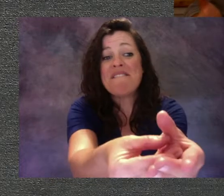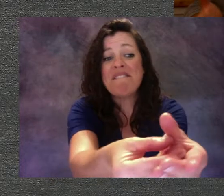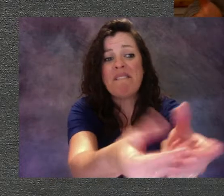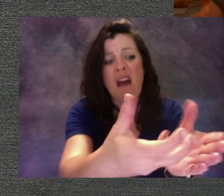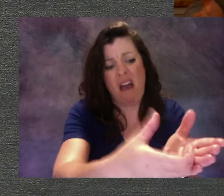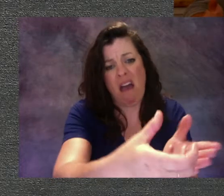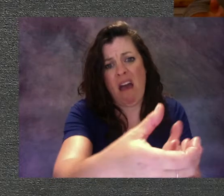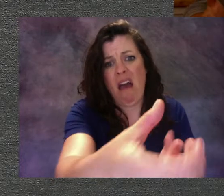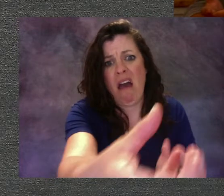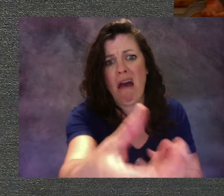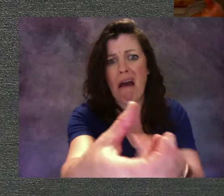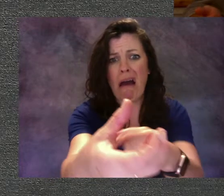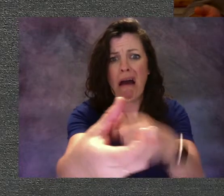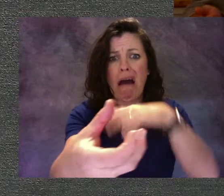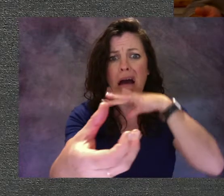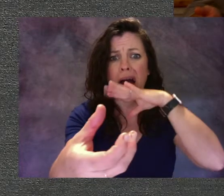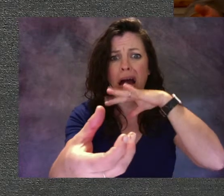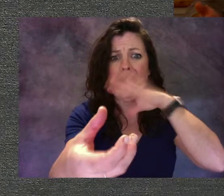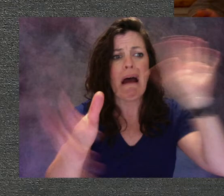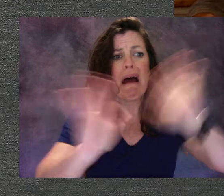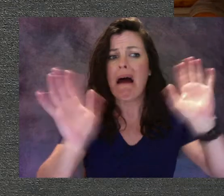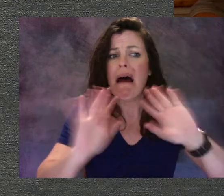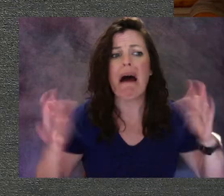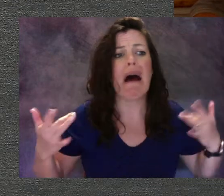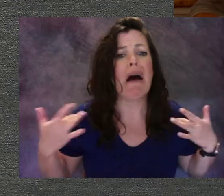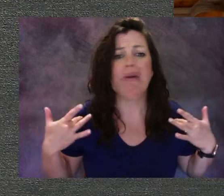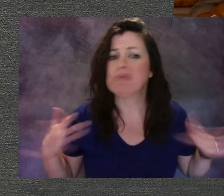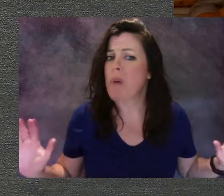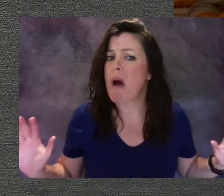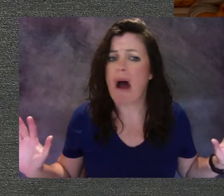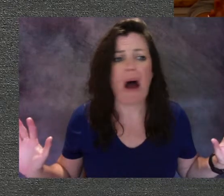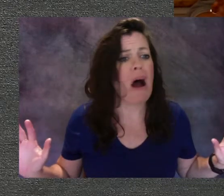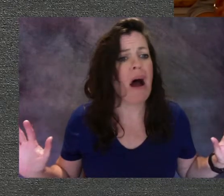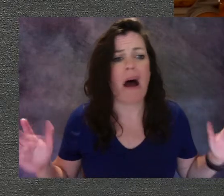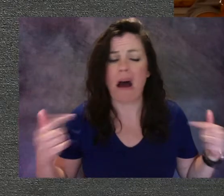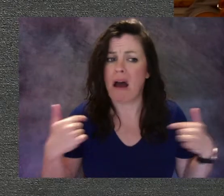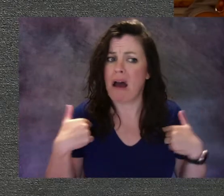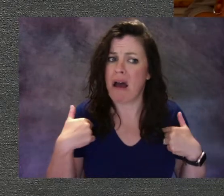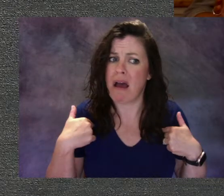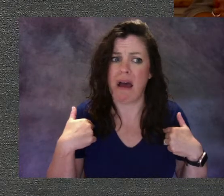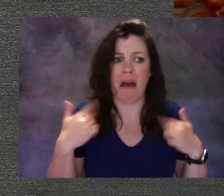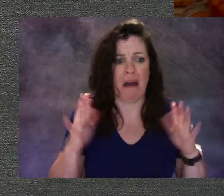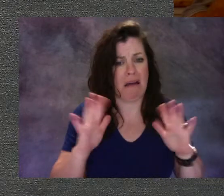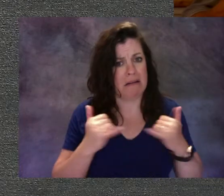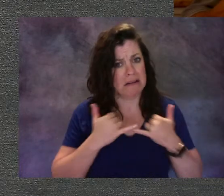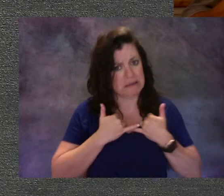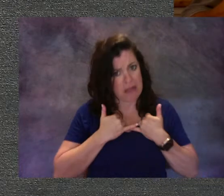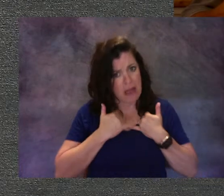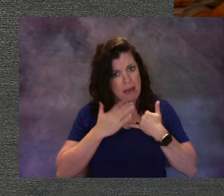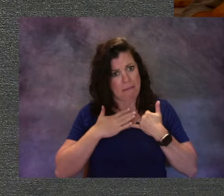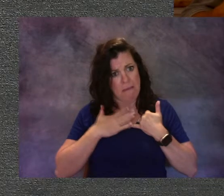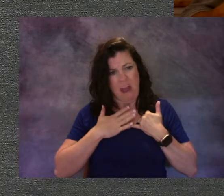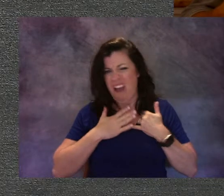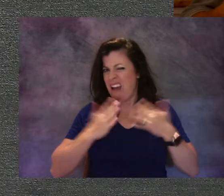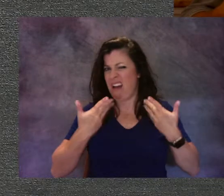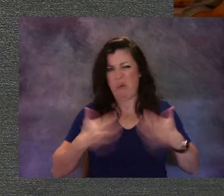So what is a way, that we could keep our germs from spreading in that water?